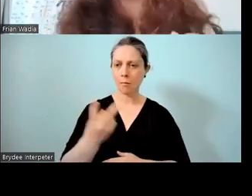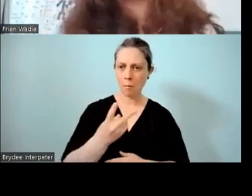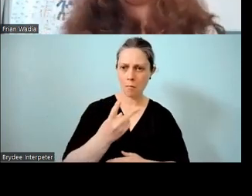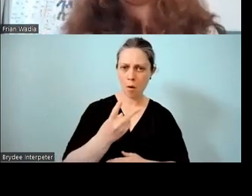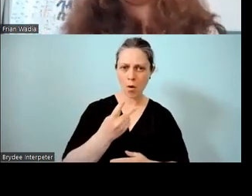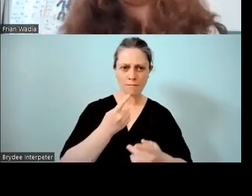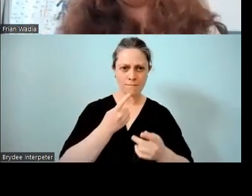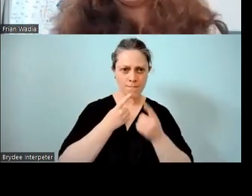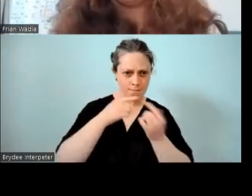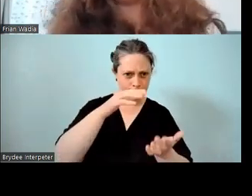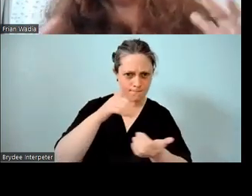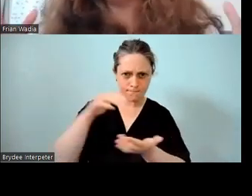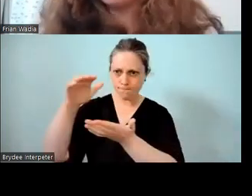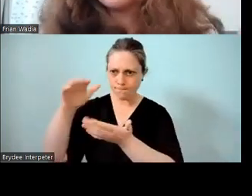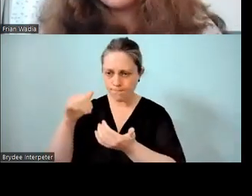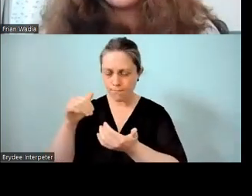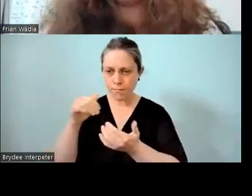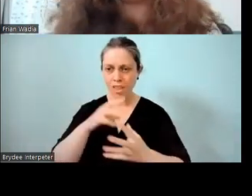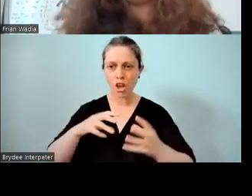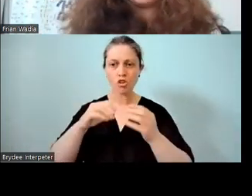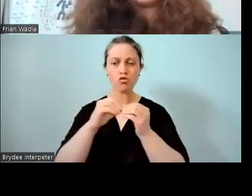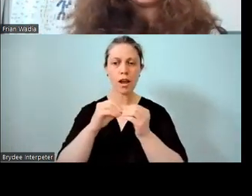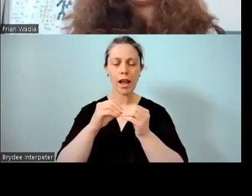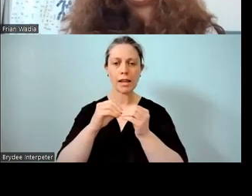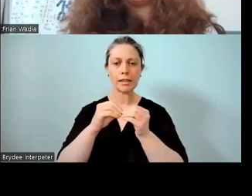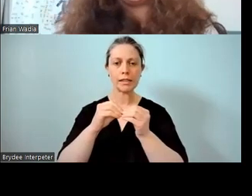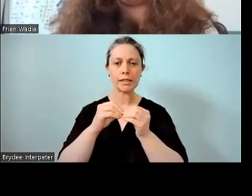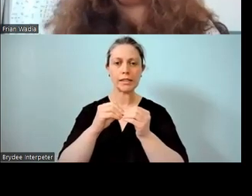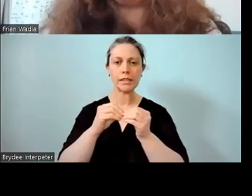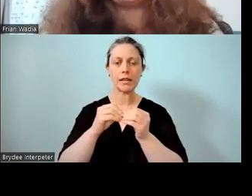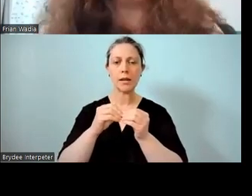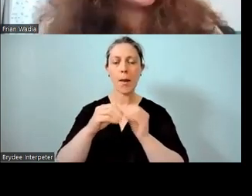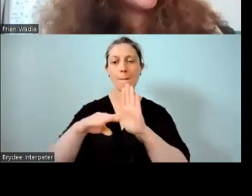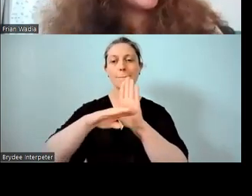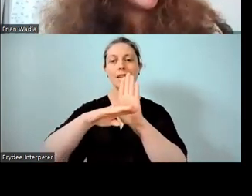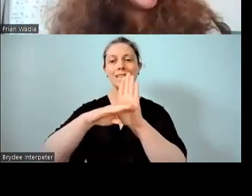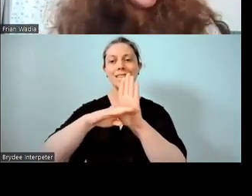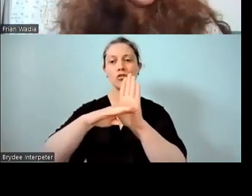and created a EGL prototype in the MidCentral in Palmerston North.